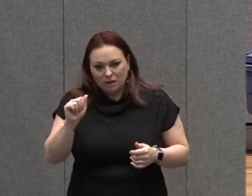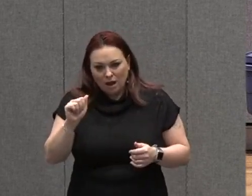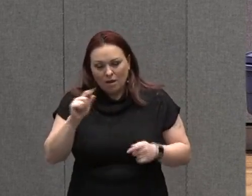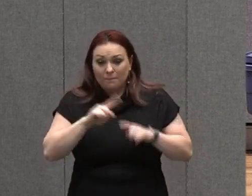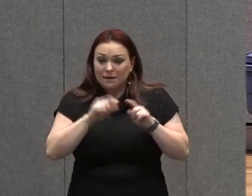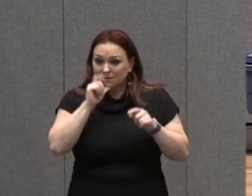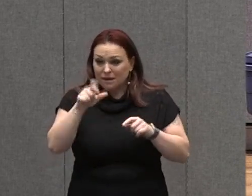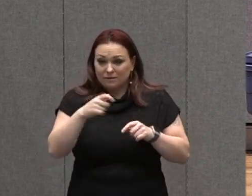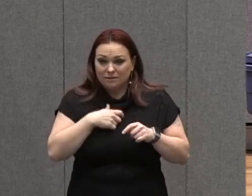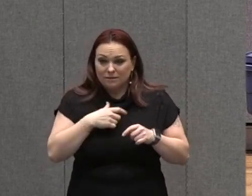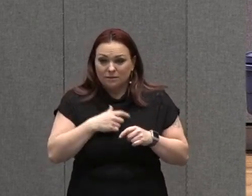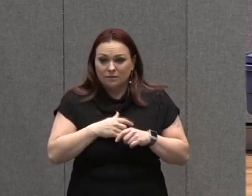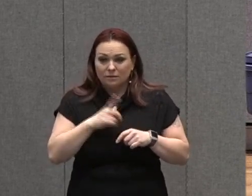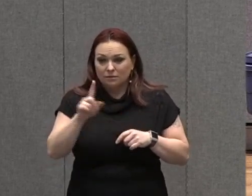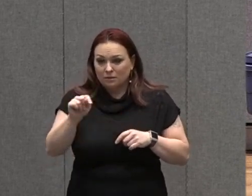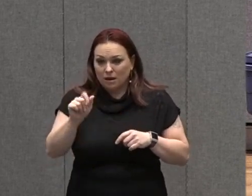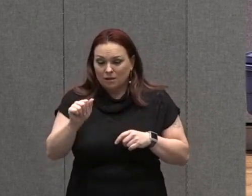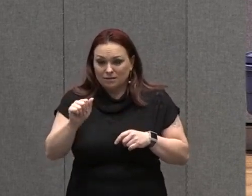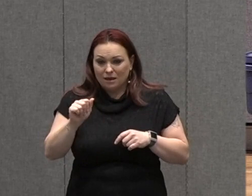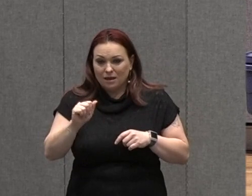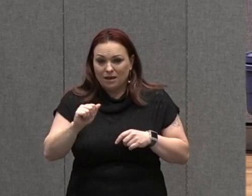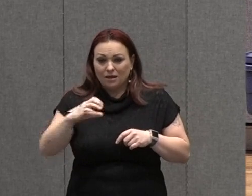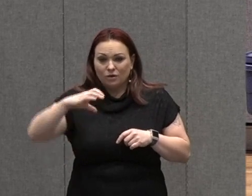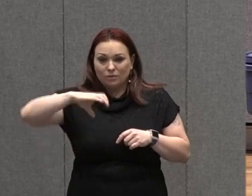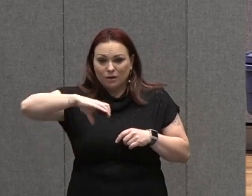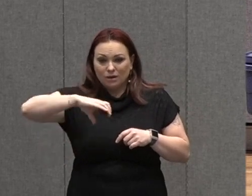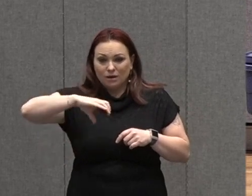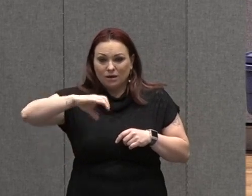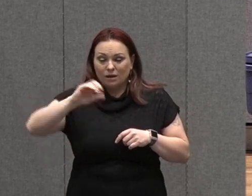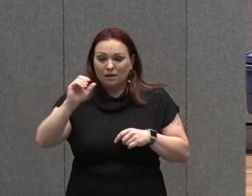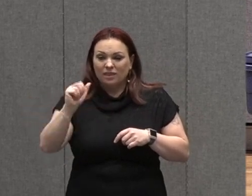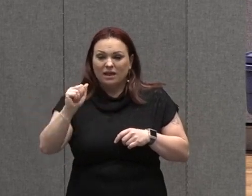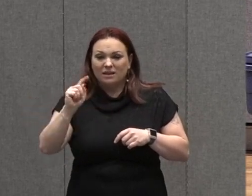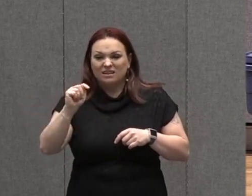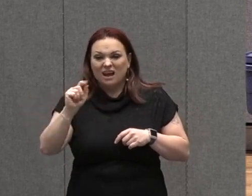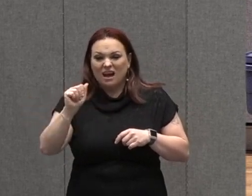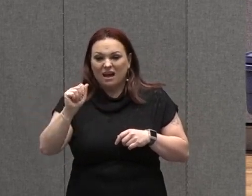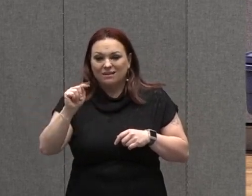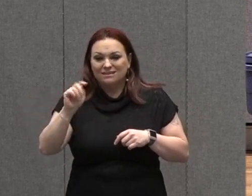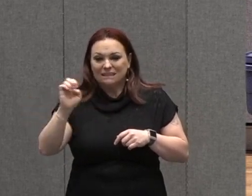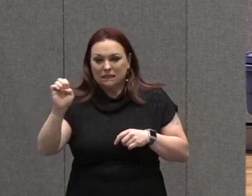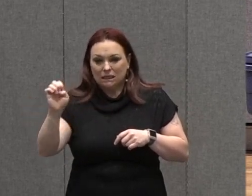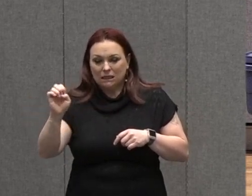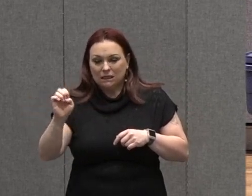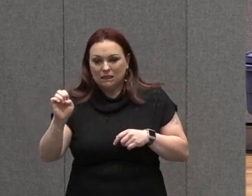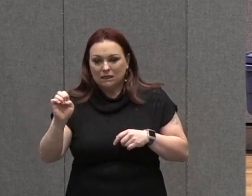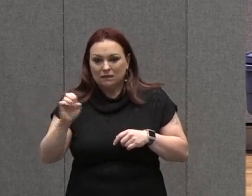No you could put a tati there, you could put anything in there really. But it's more satisfying, especially for the very very end